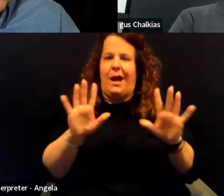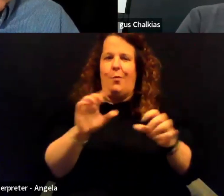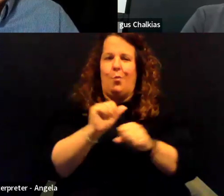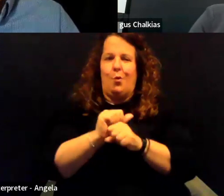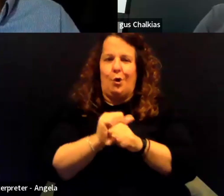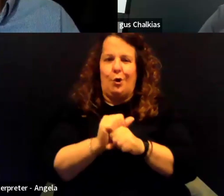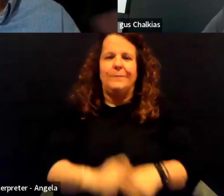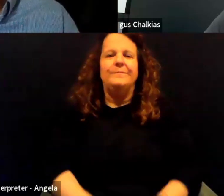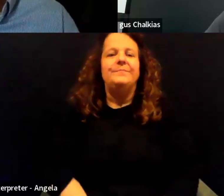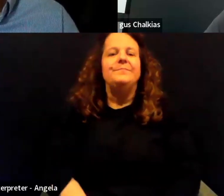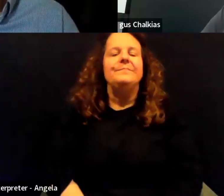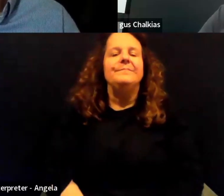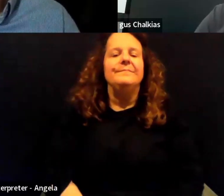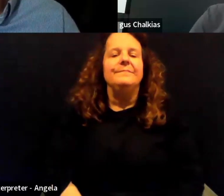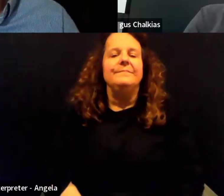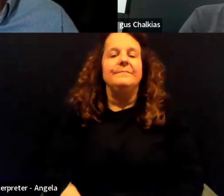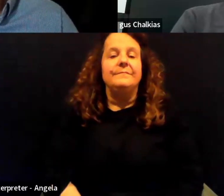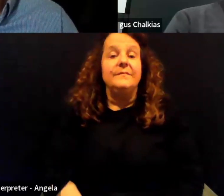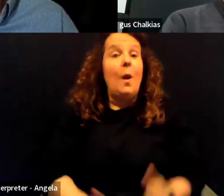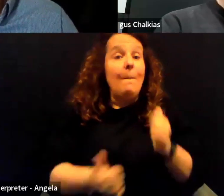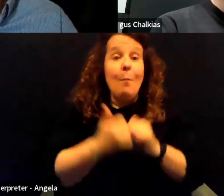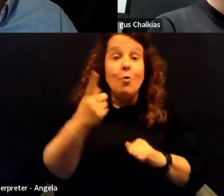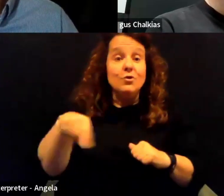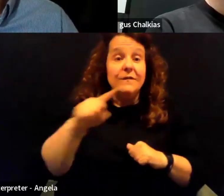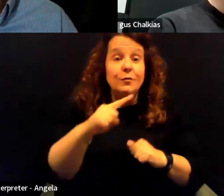most of you who are on the call were from or are